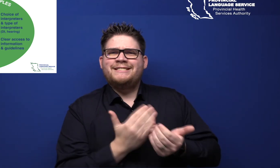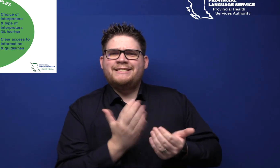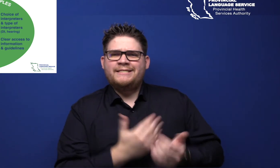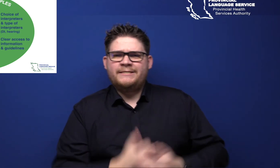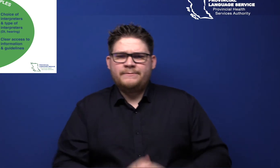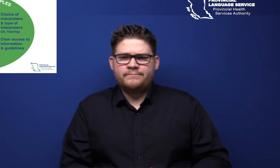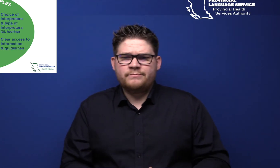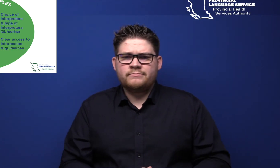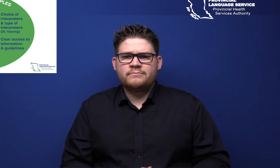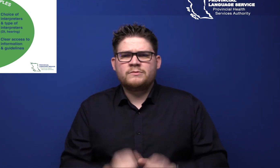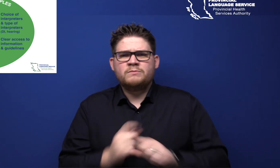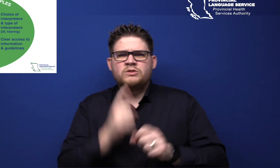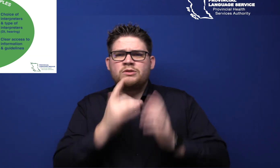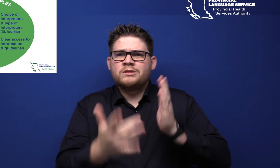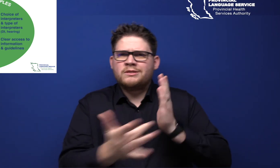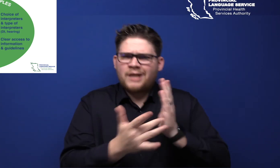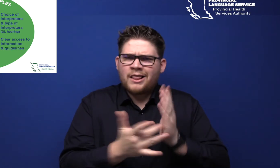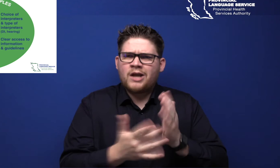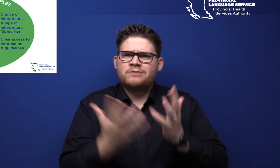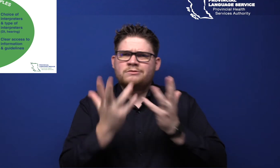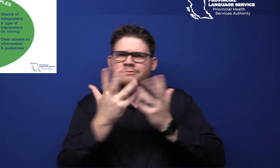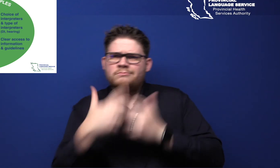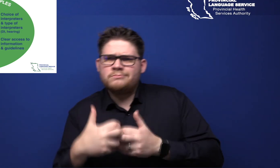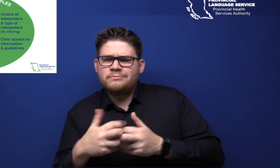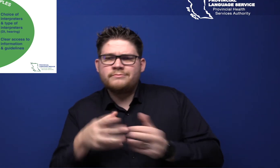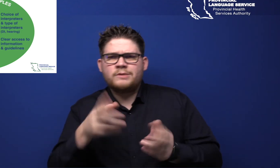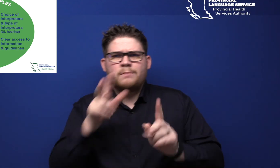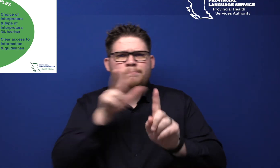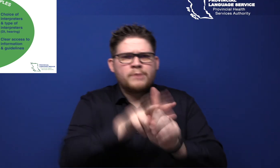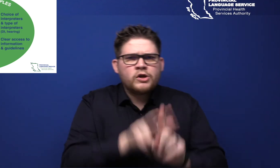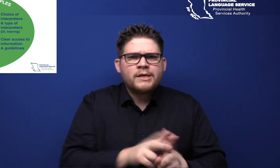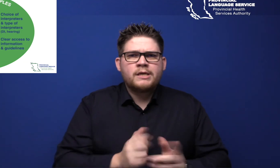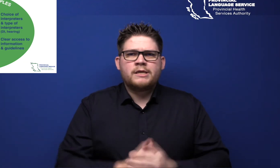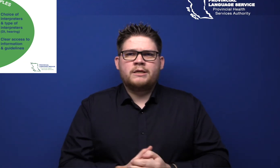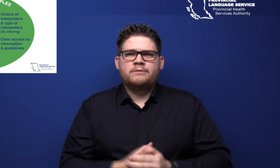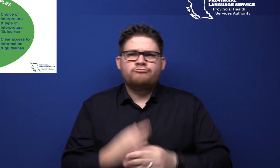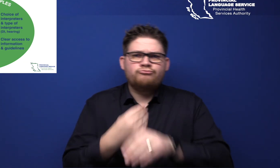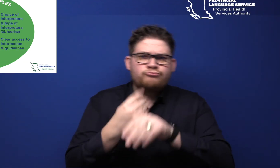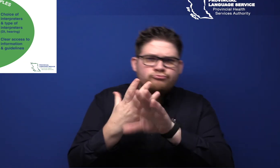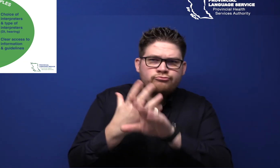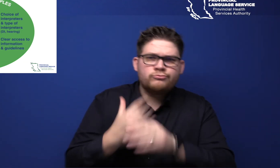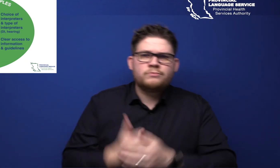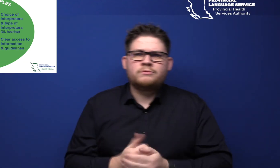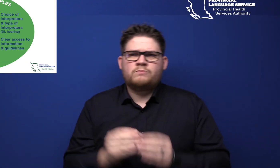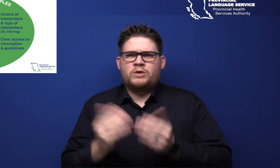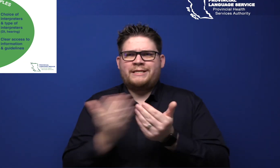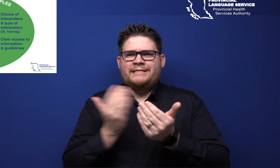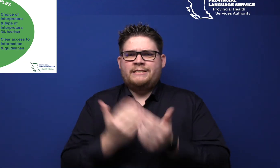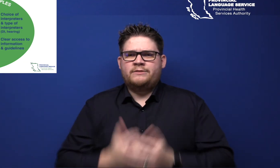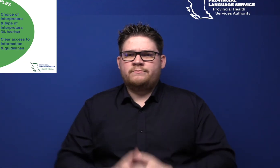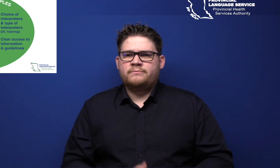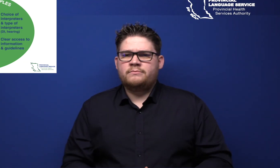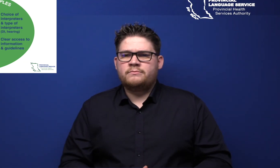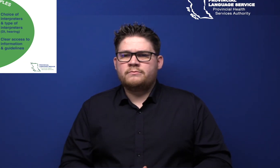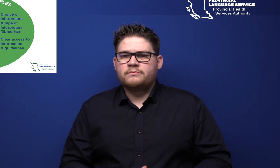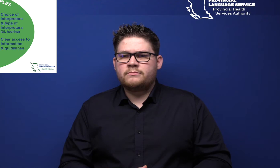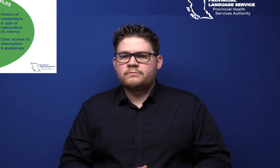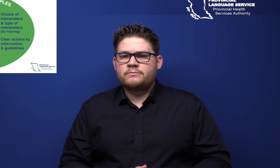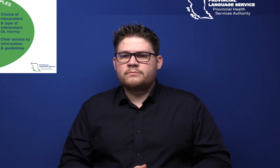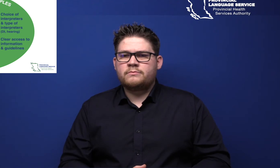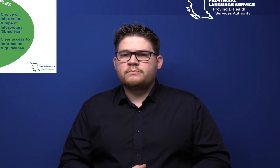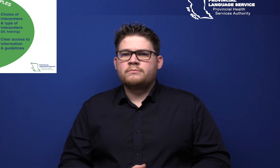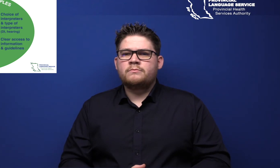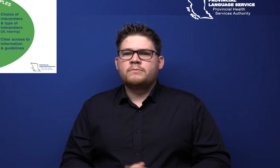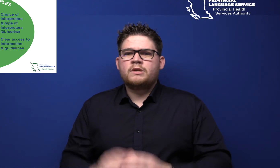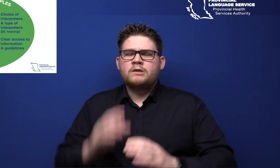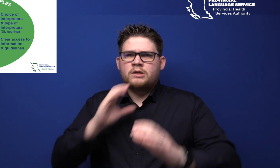EQUAL ACCESS WITH TECHNOLOGY FOR BOOKING.